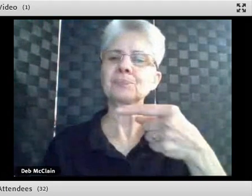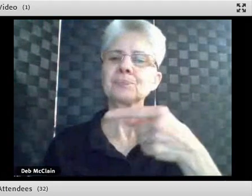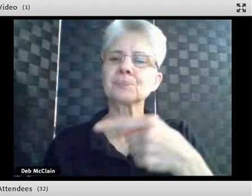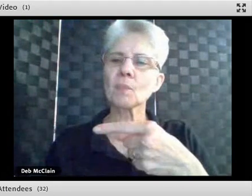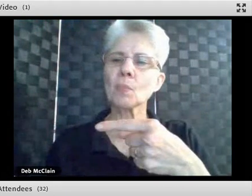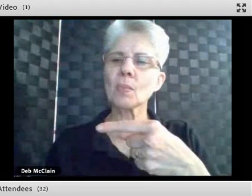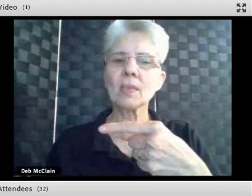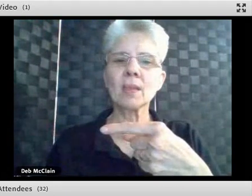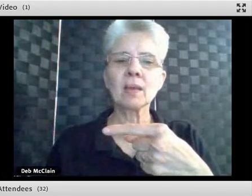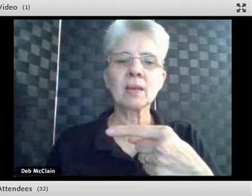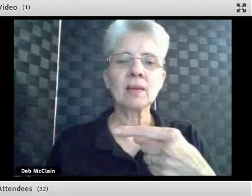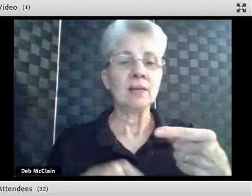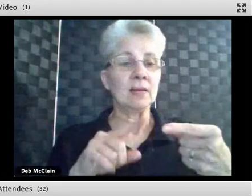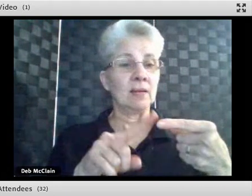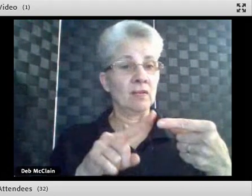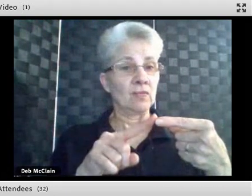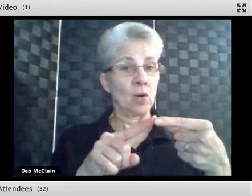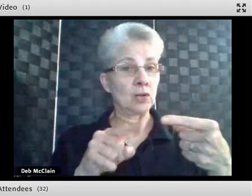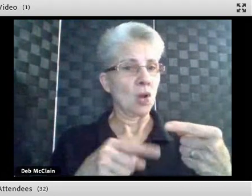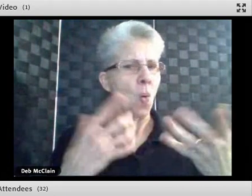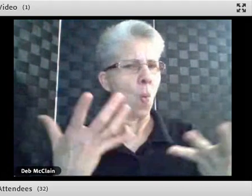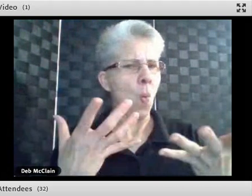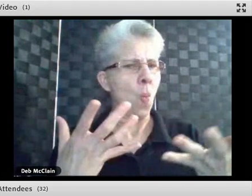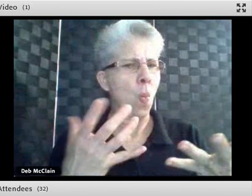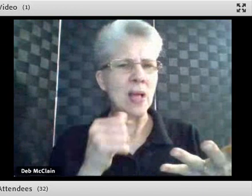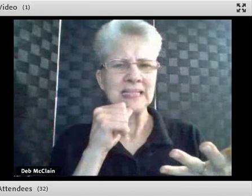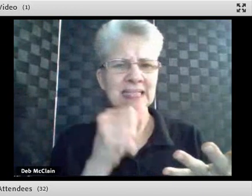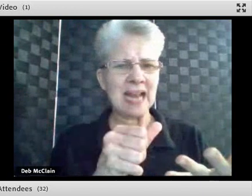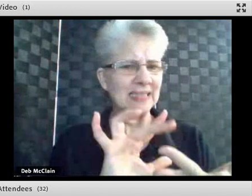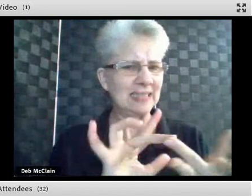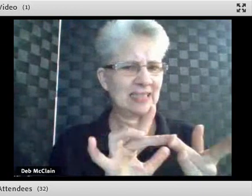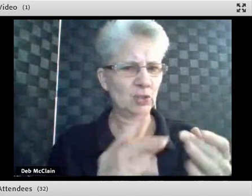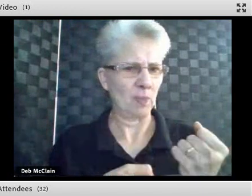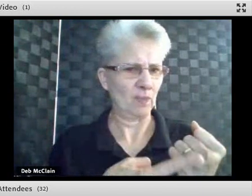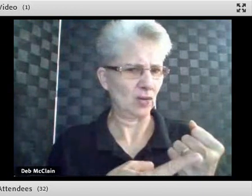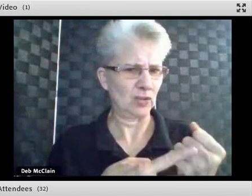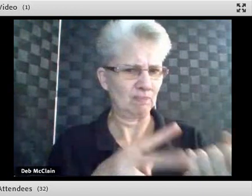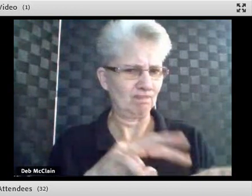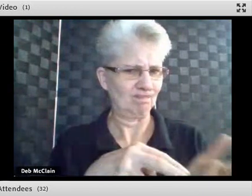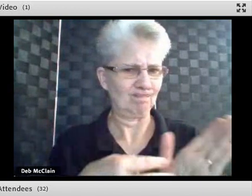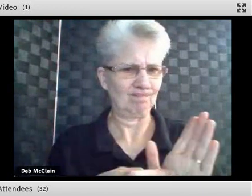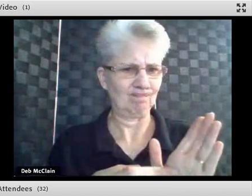So next: What is not digital preservation?